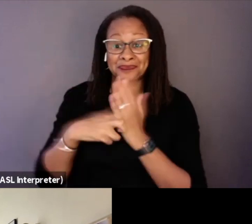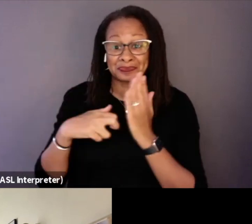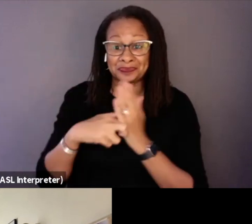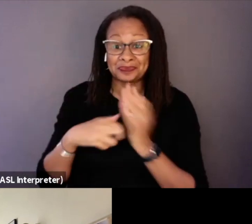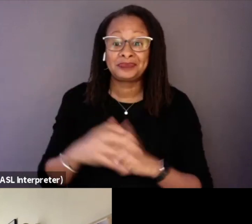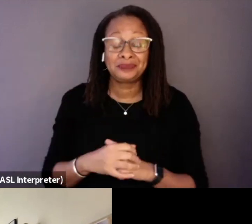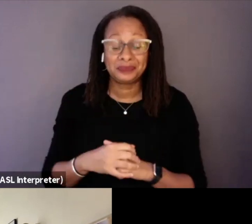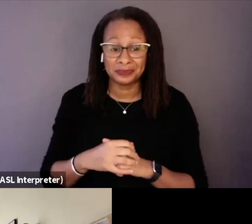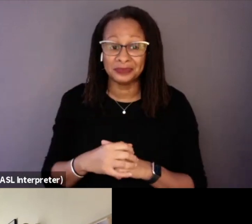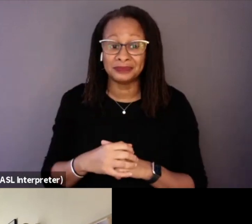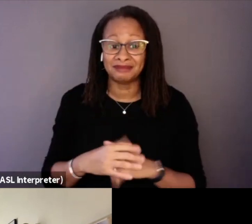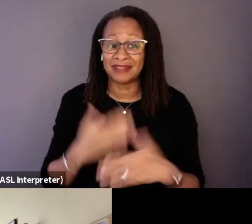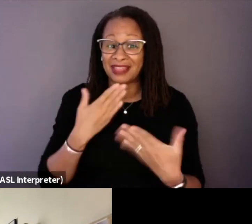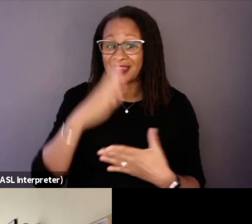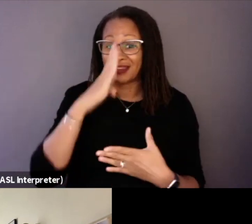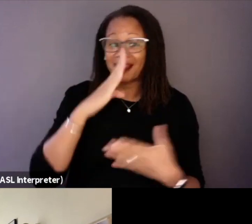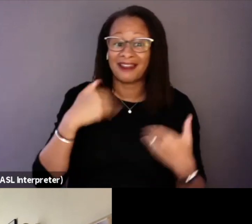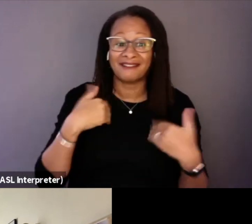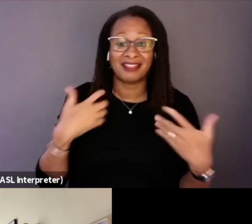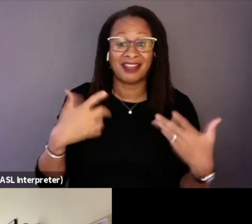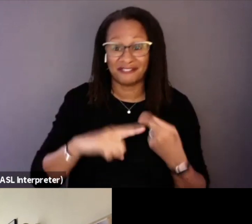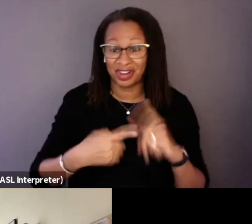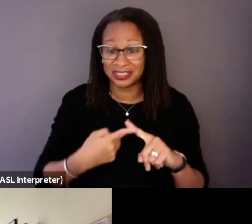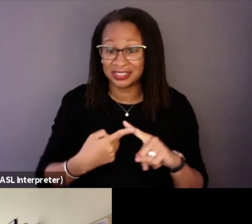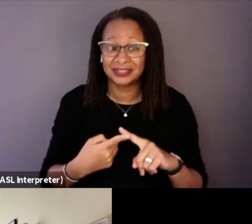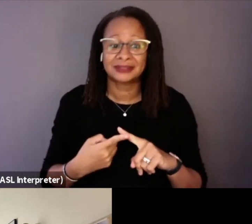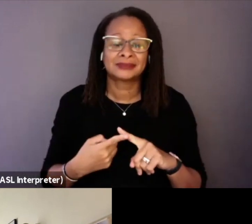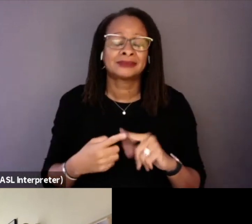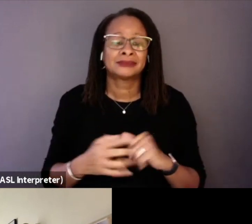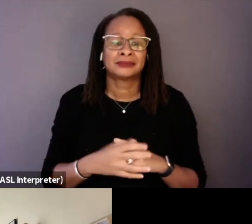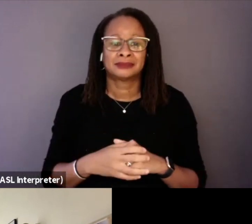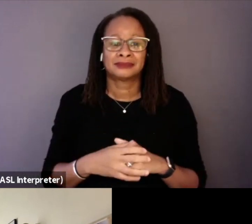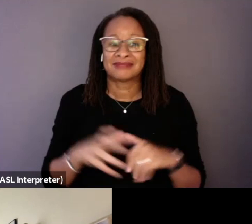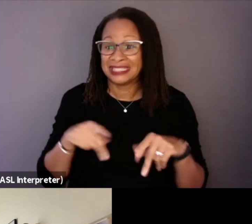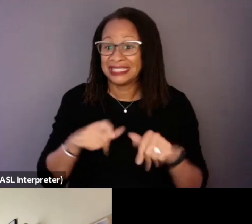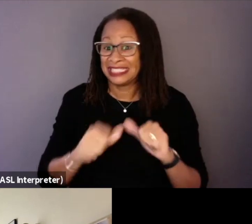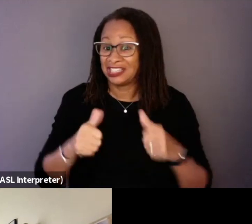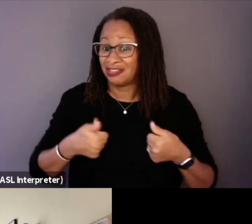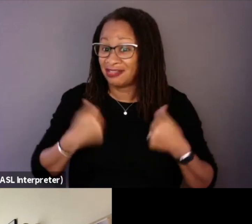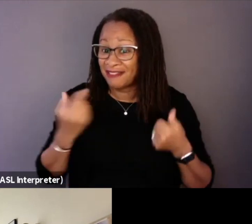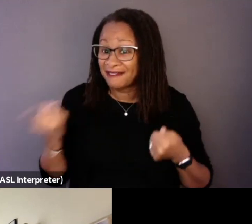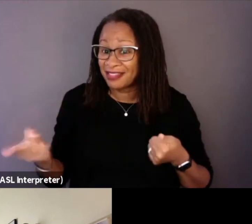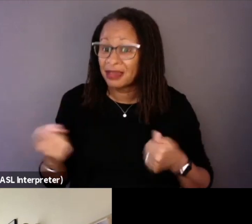Thank God I had a lot of friends that still lived there, that helped me,